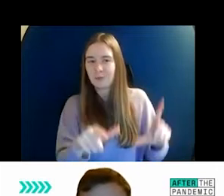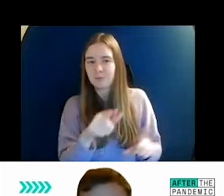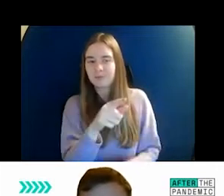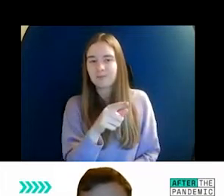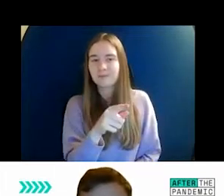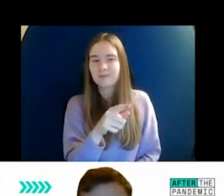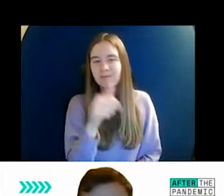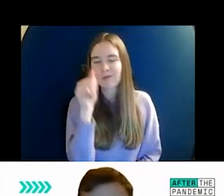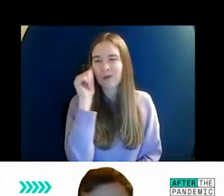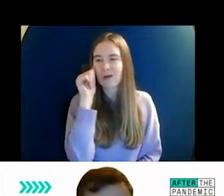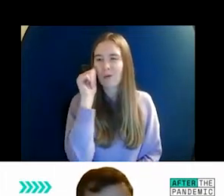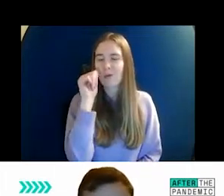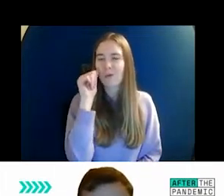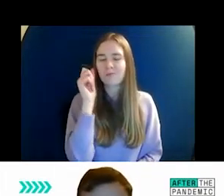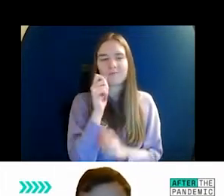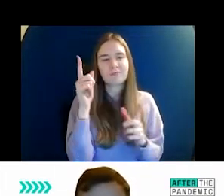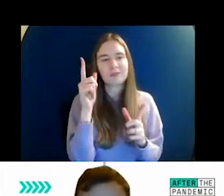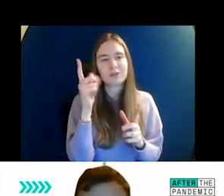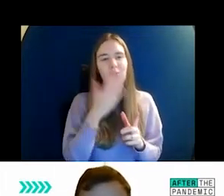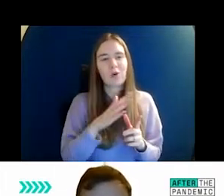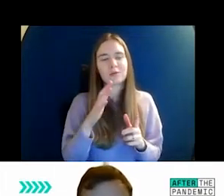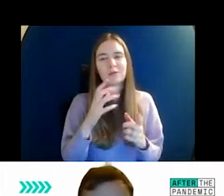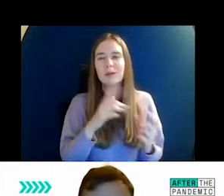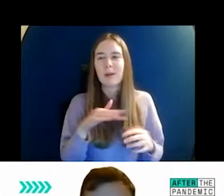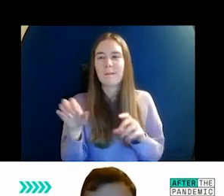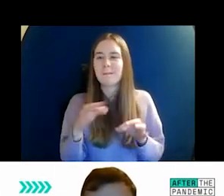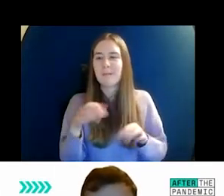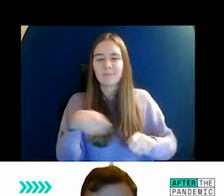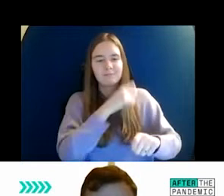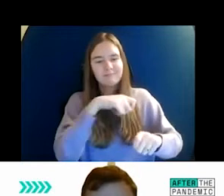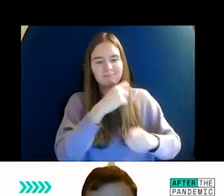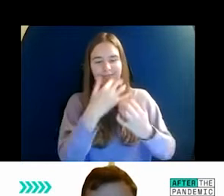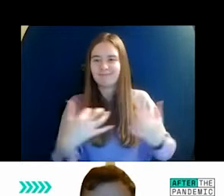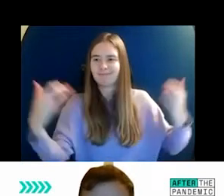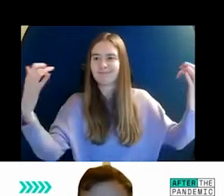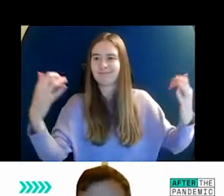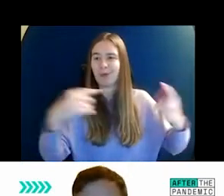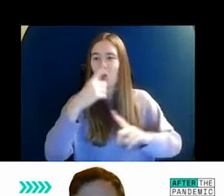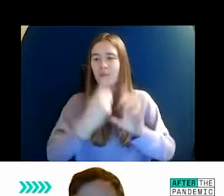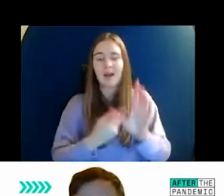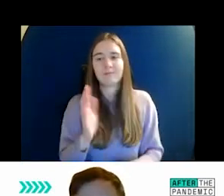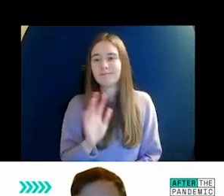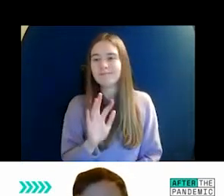quite early on that she wasn't going to play in a concert hall for at least a year, so took it upon herself to try and find spaces